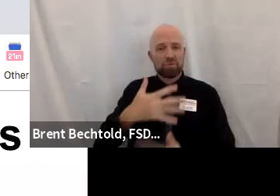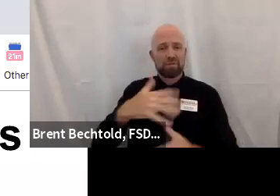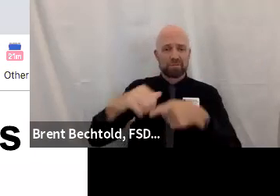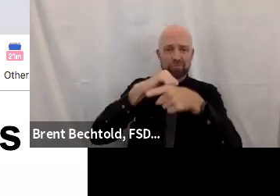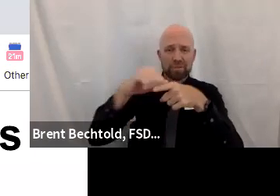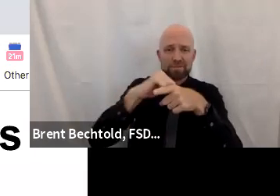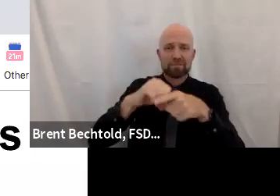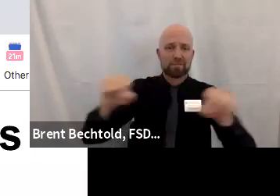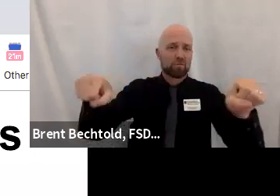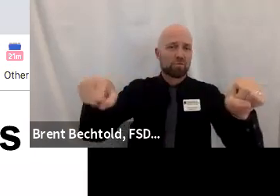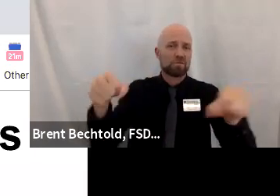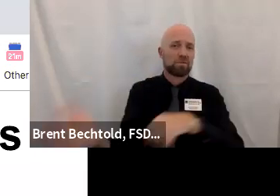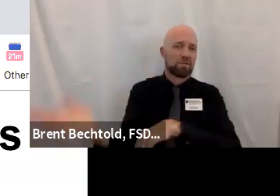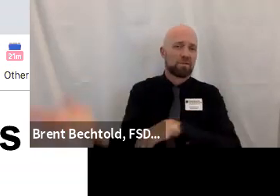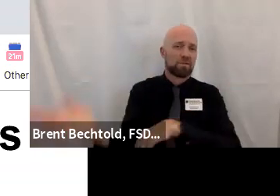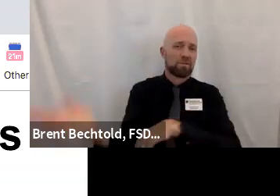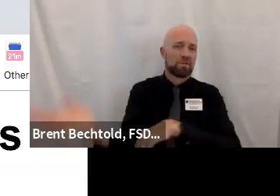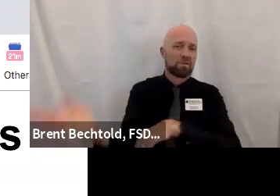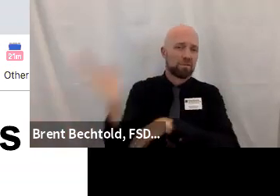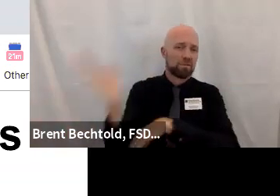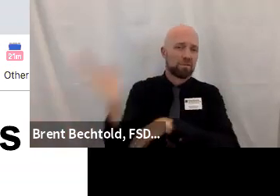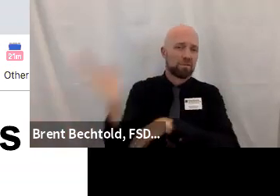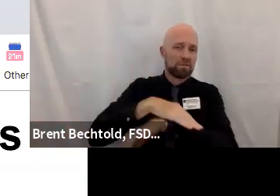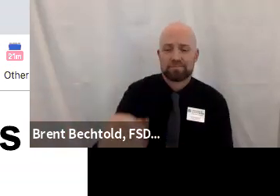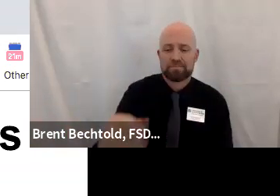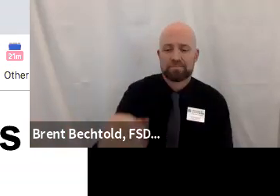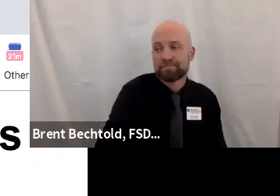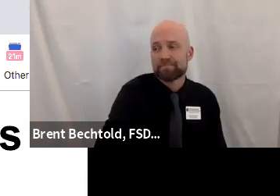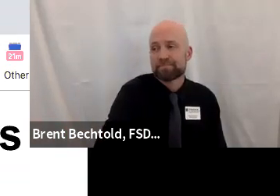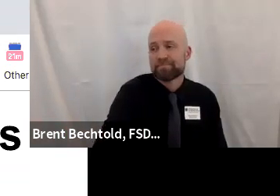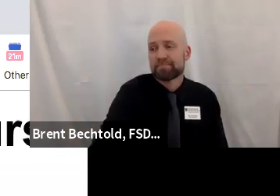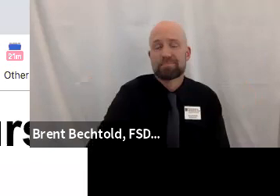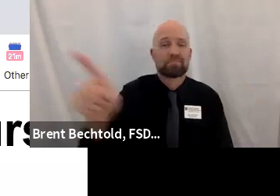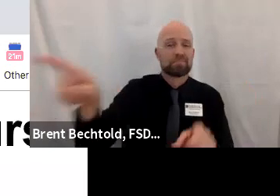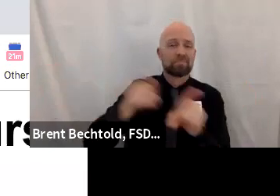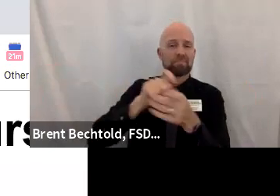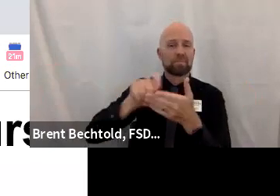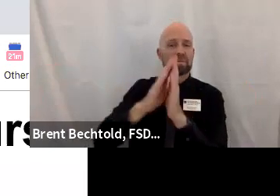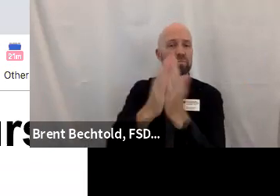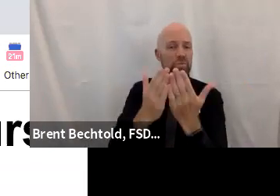And she lived and breathed motocross racing every day of her life.